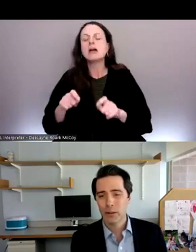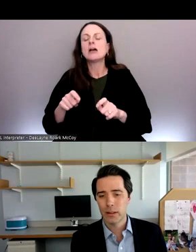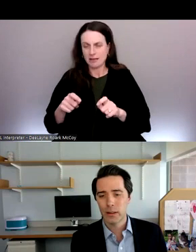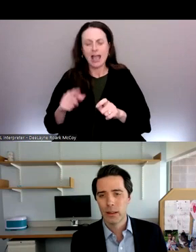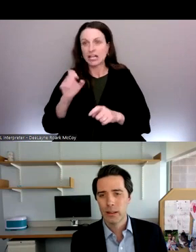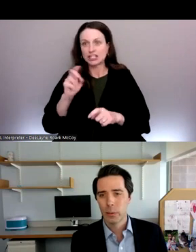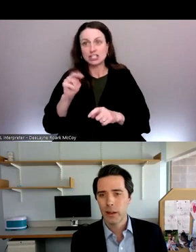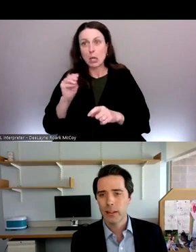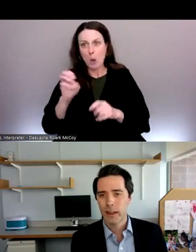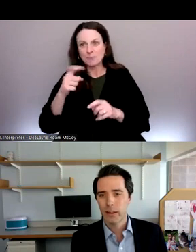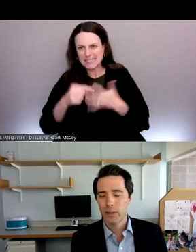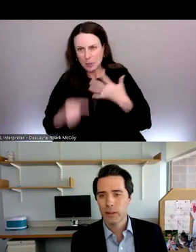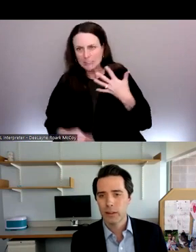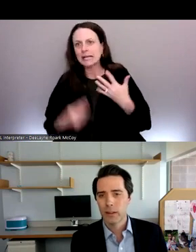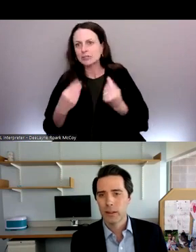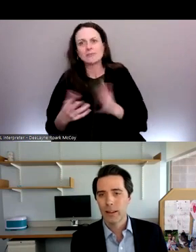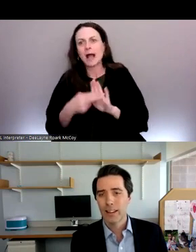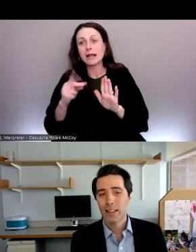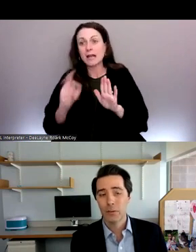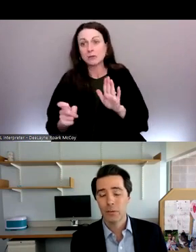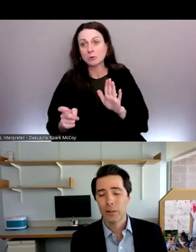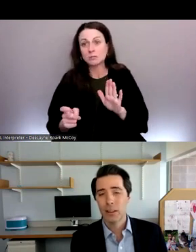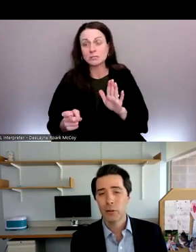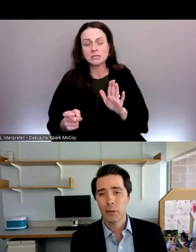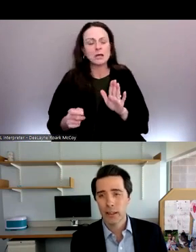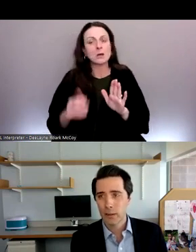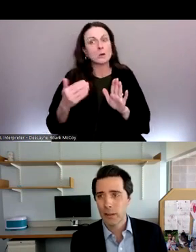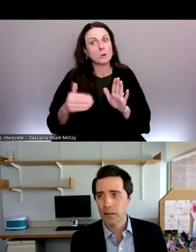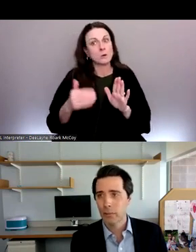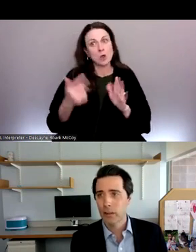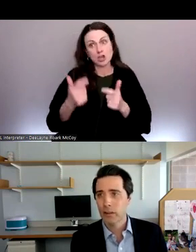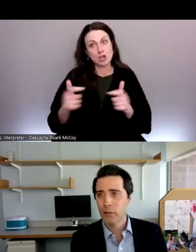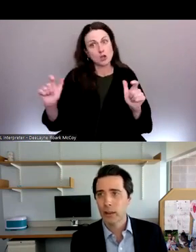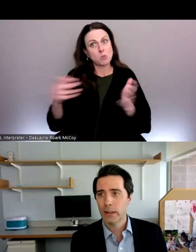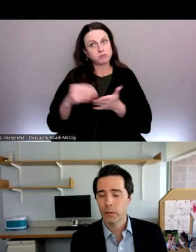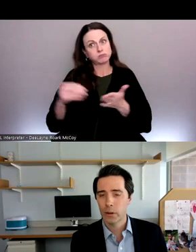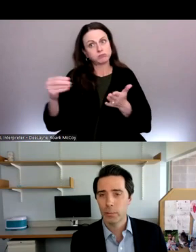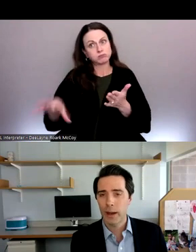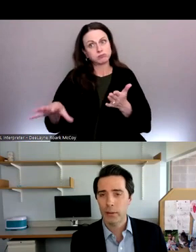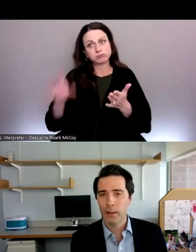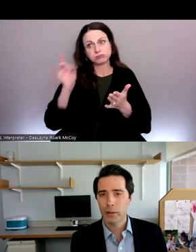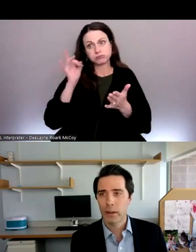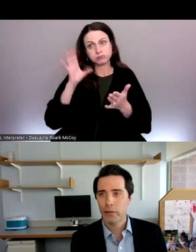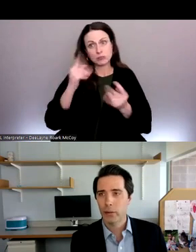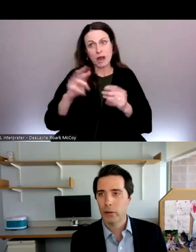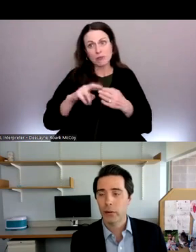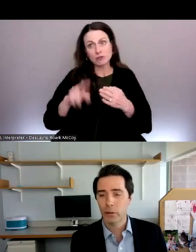sequencing to provide a diagnosis and this is hugely expensive because they